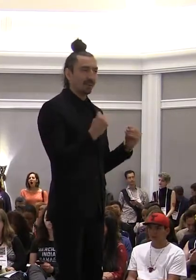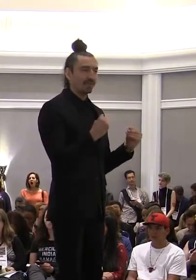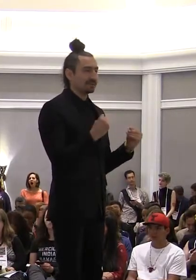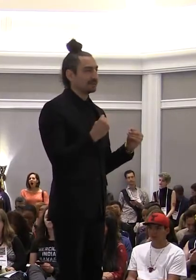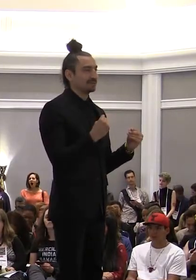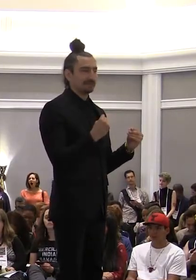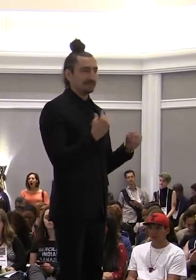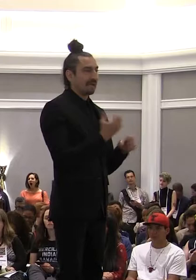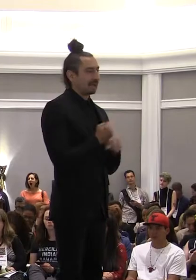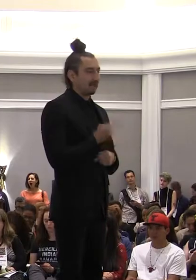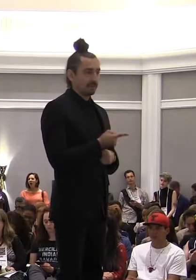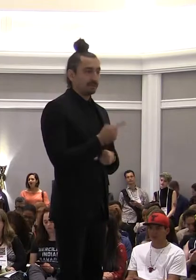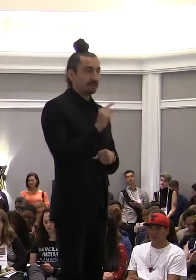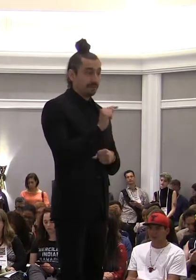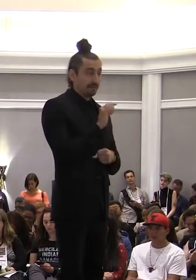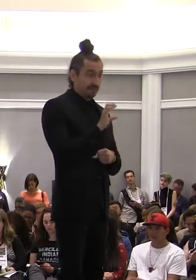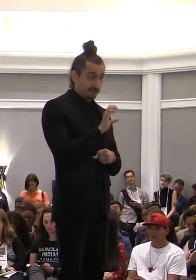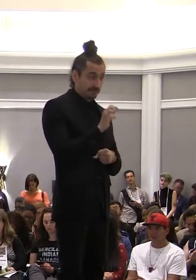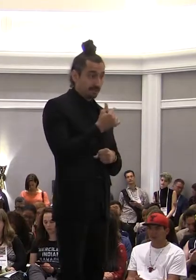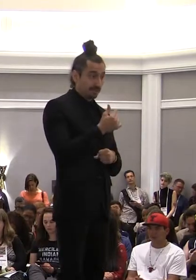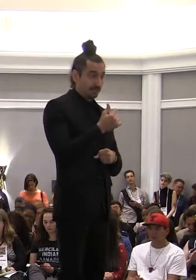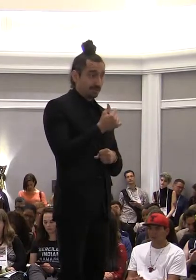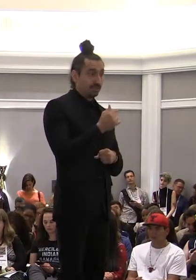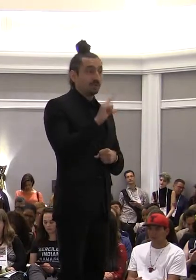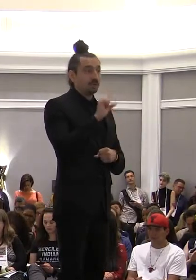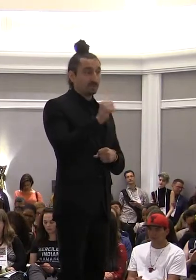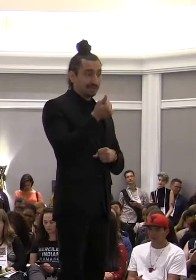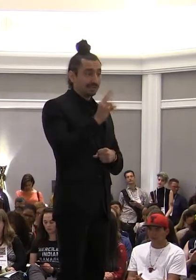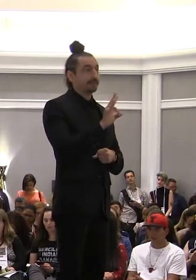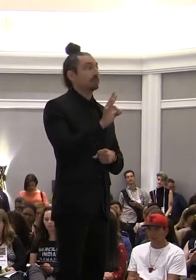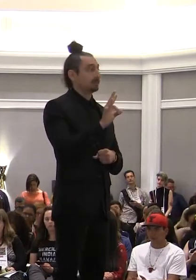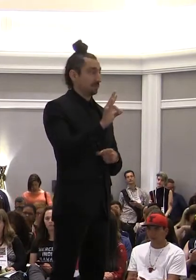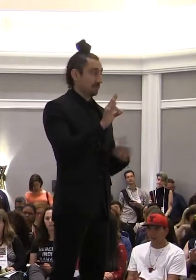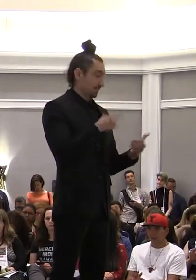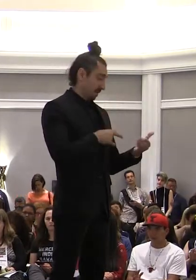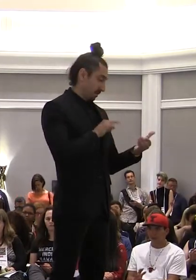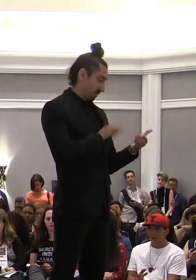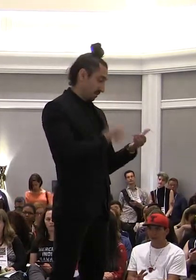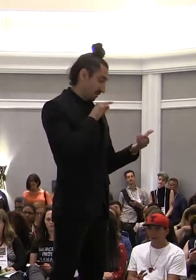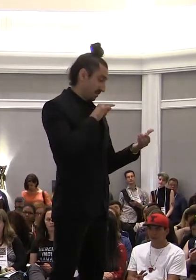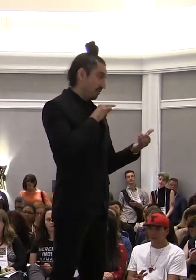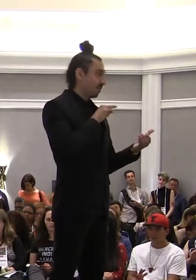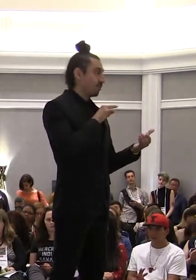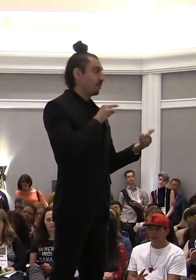It's called TCG 2017. And you'll see our full-circle logo.